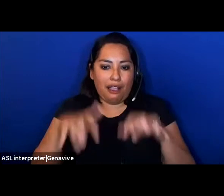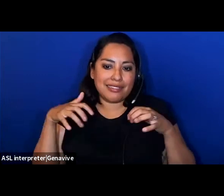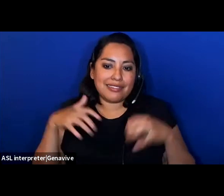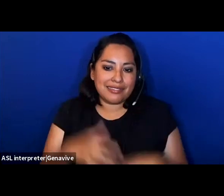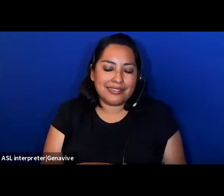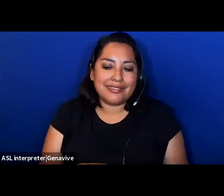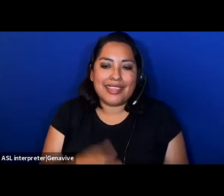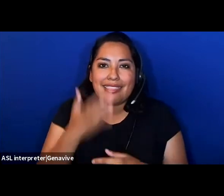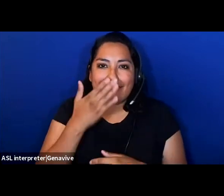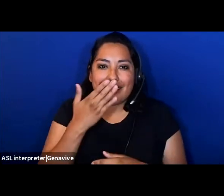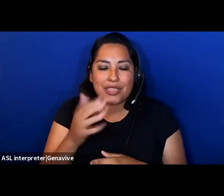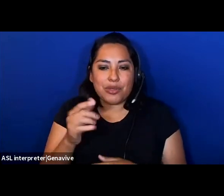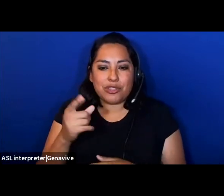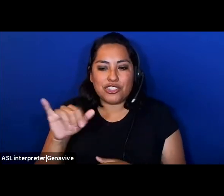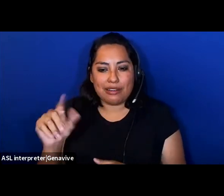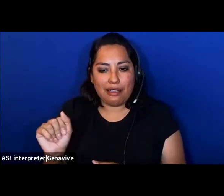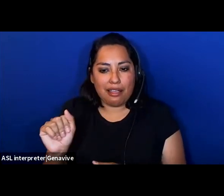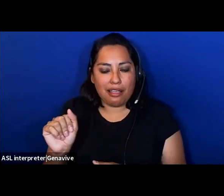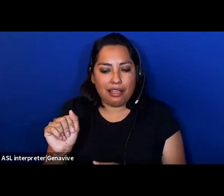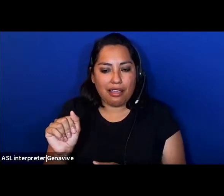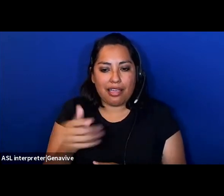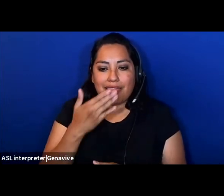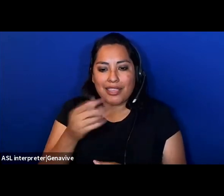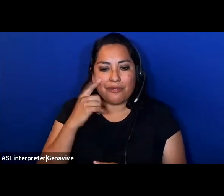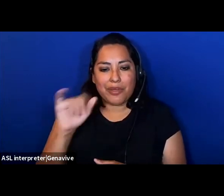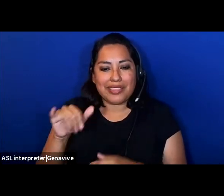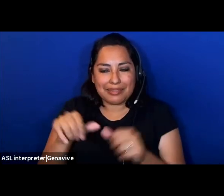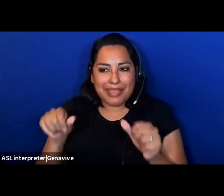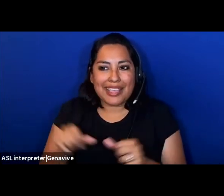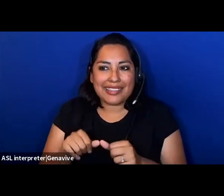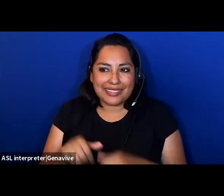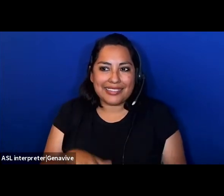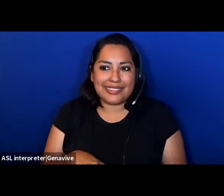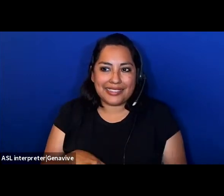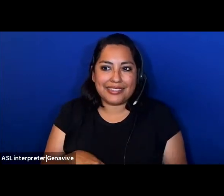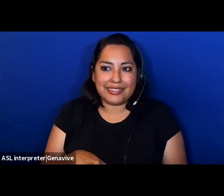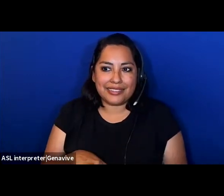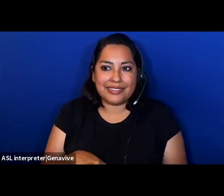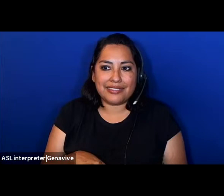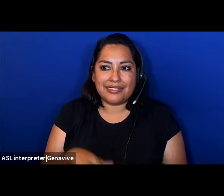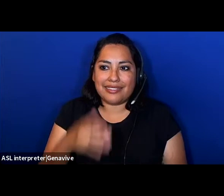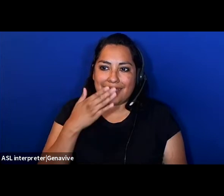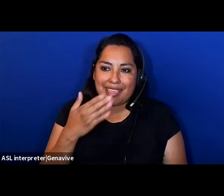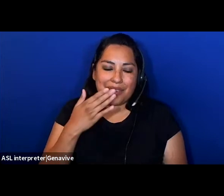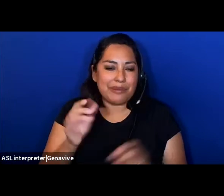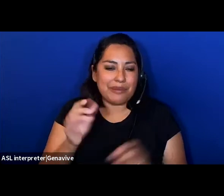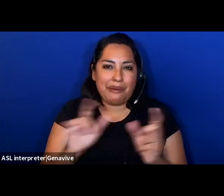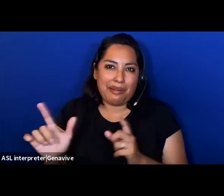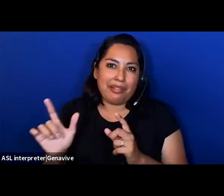Thank you, Gino, “Thanks for the space! Got to jump!” Thank you, all for the comments